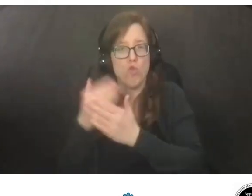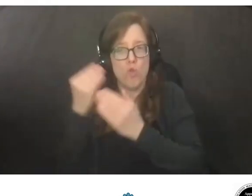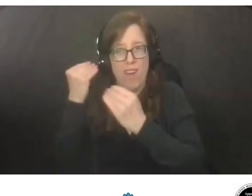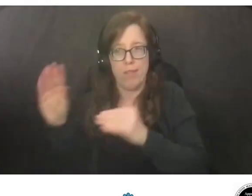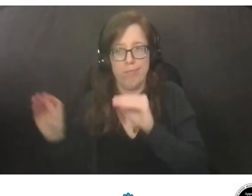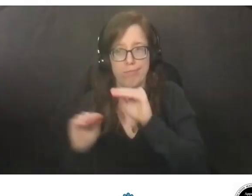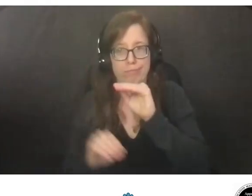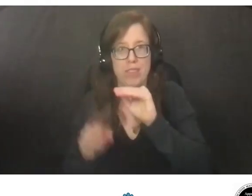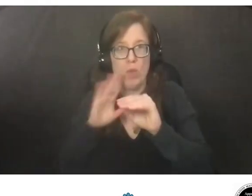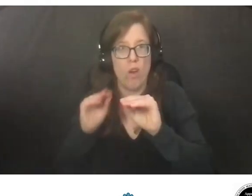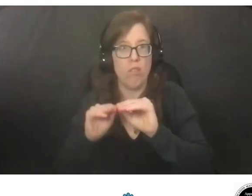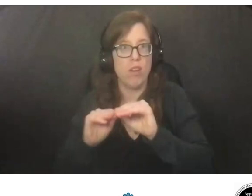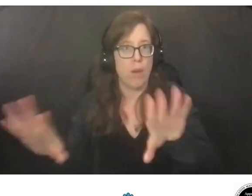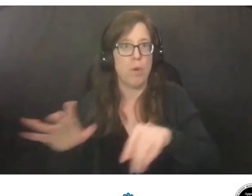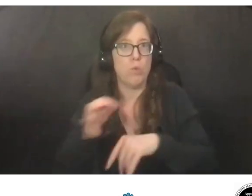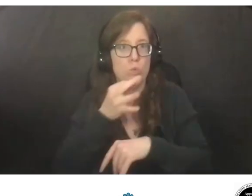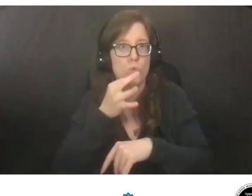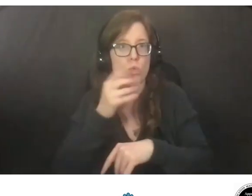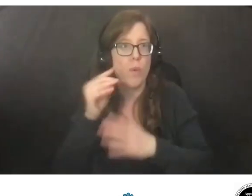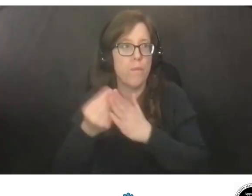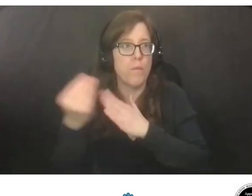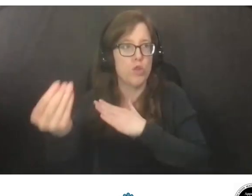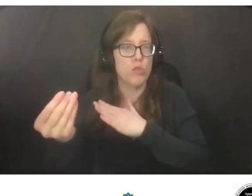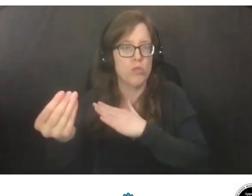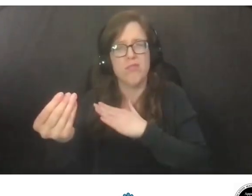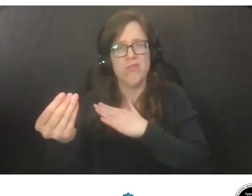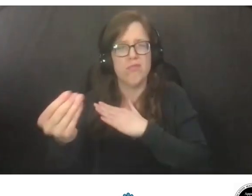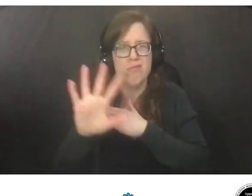and that will be coming out pretty soon for purchase I would assume